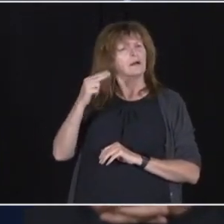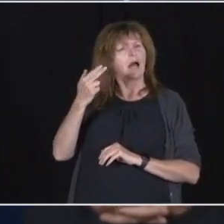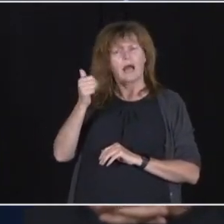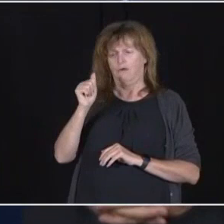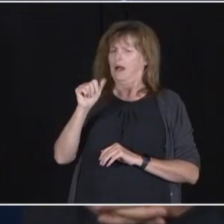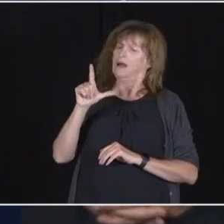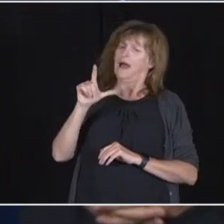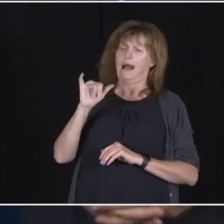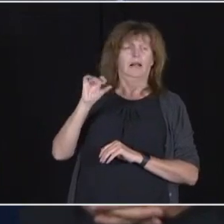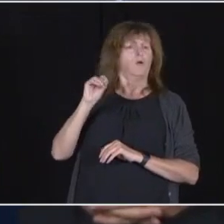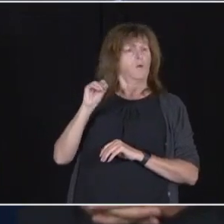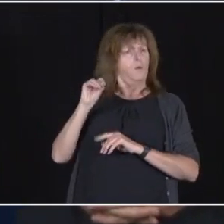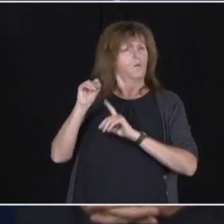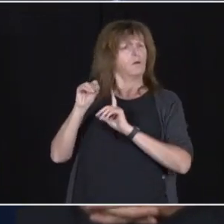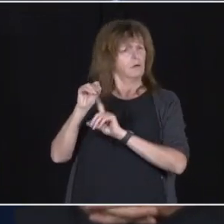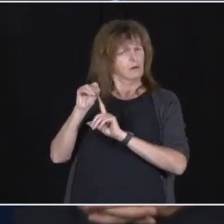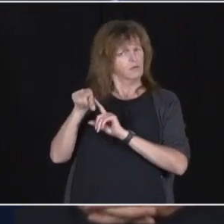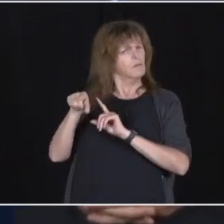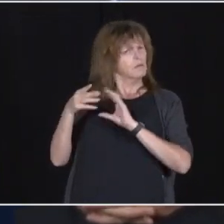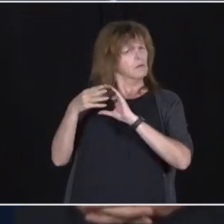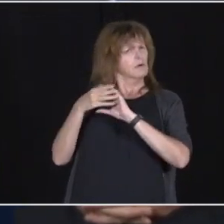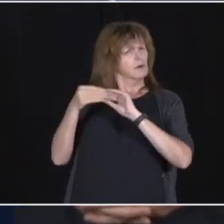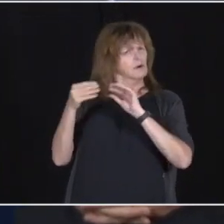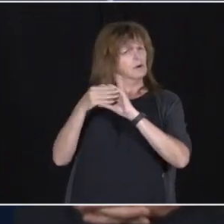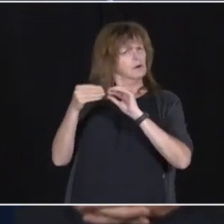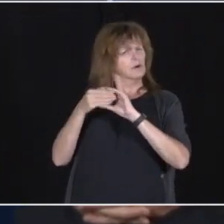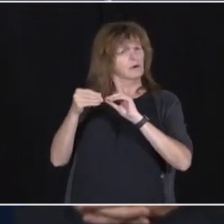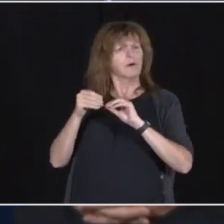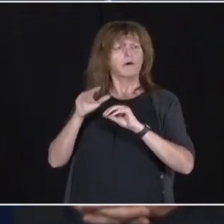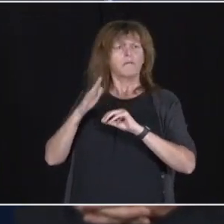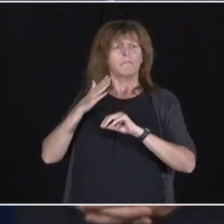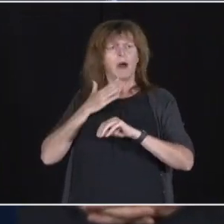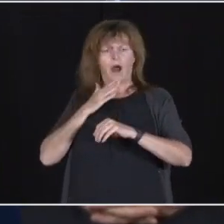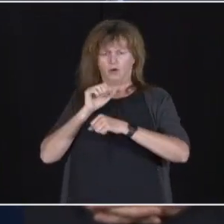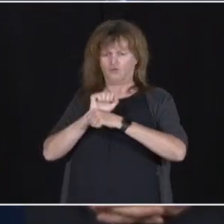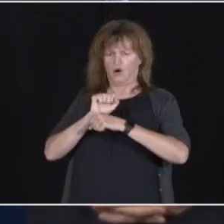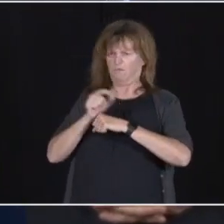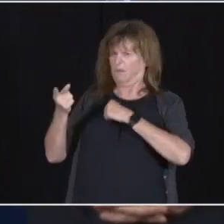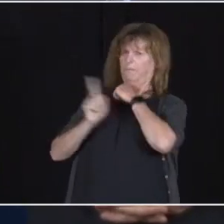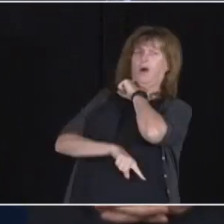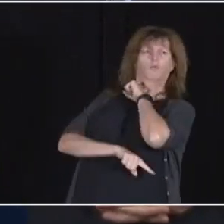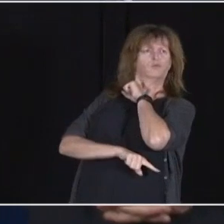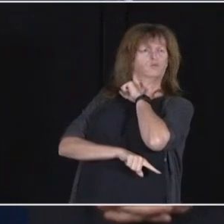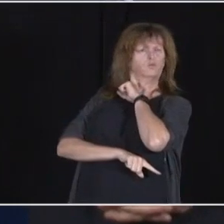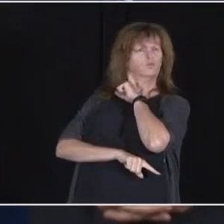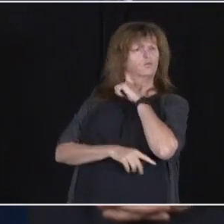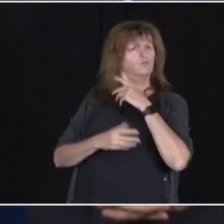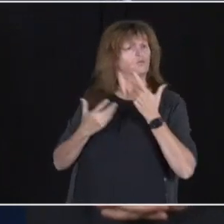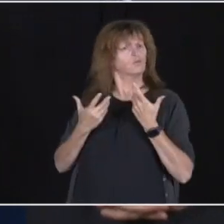for doing her job. She said that if MVPs aren't allowed to vote on legislation, it